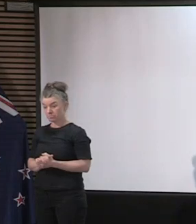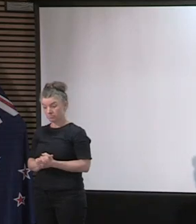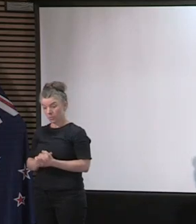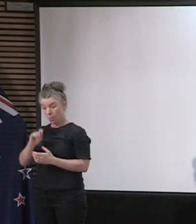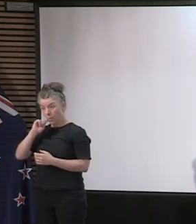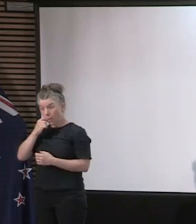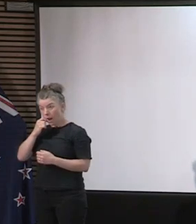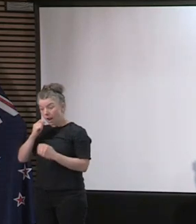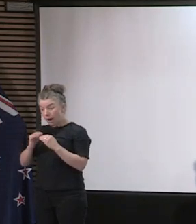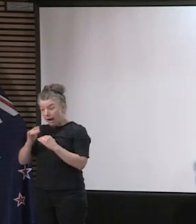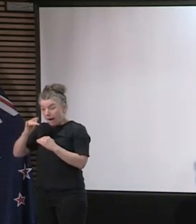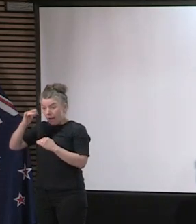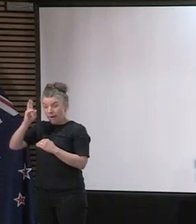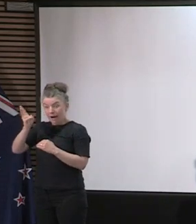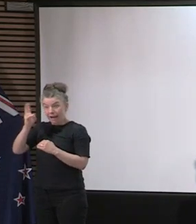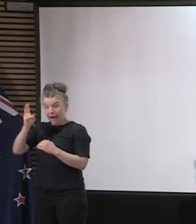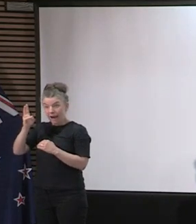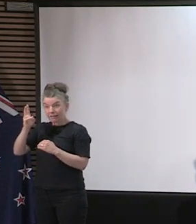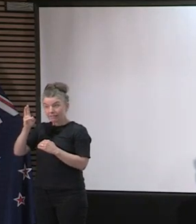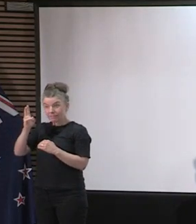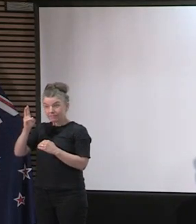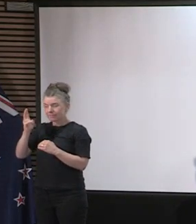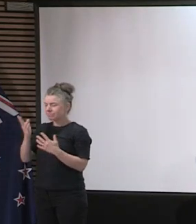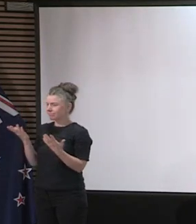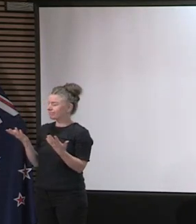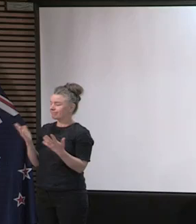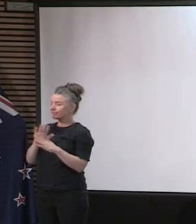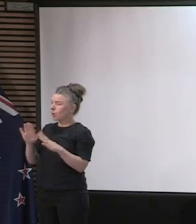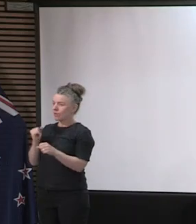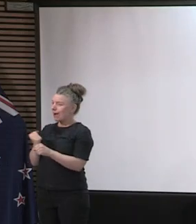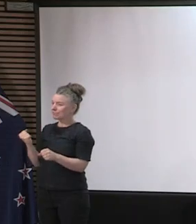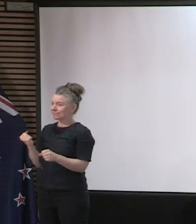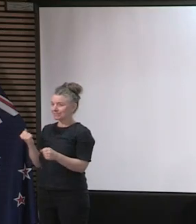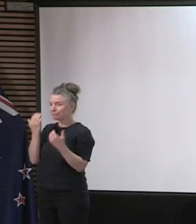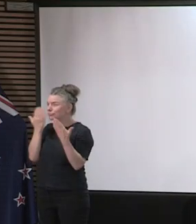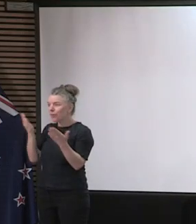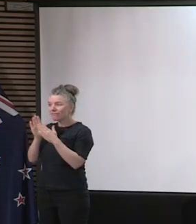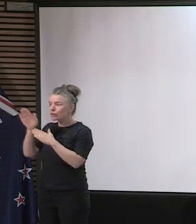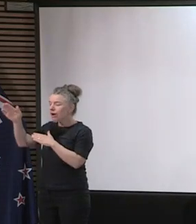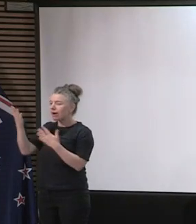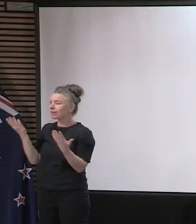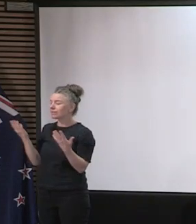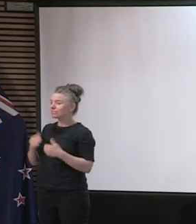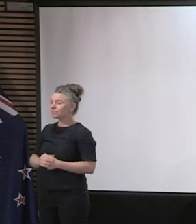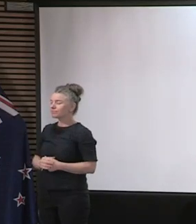modelling the Government have suggest we're never going to get back up to double debts